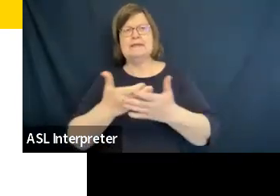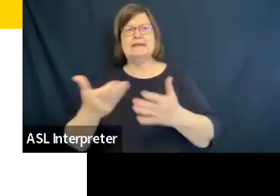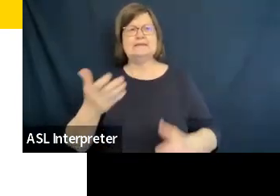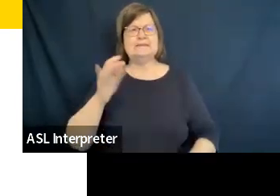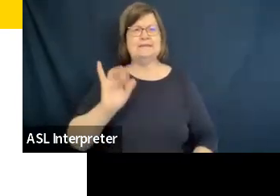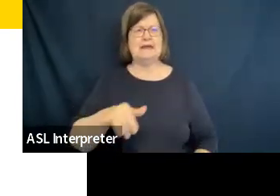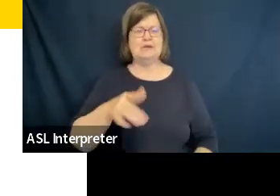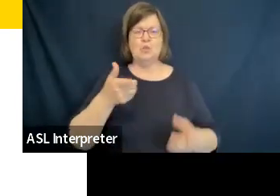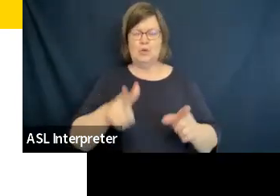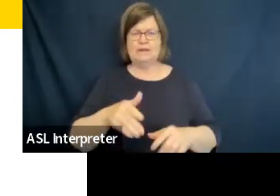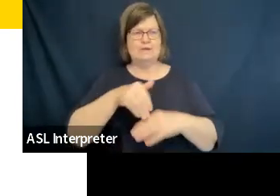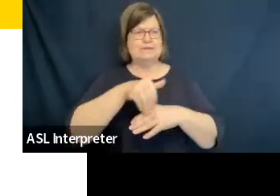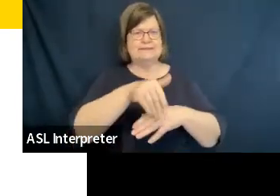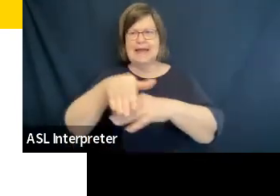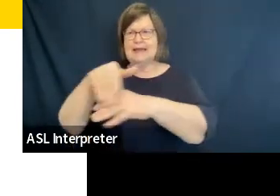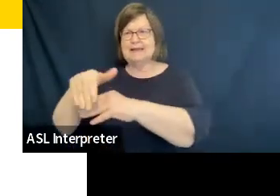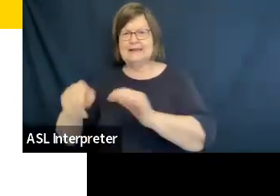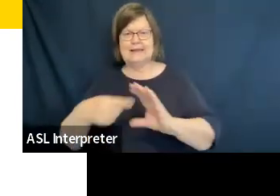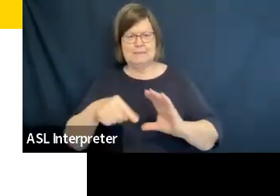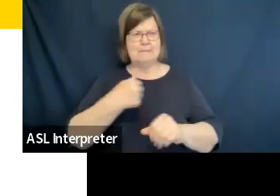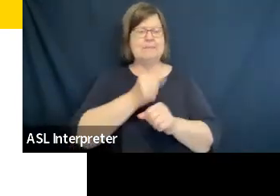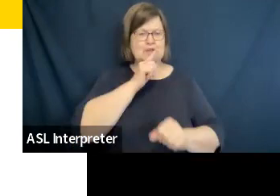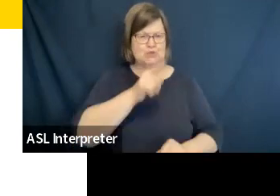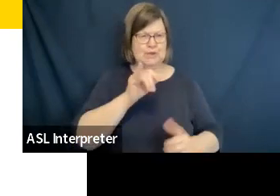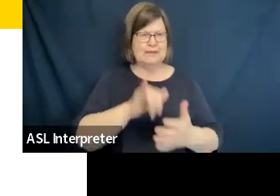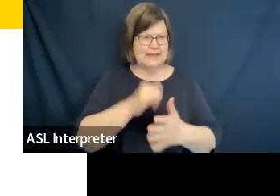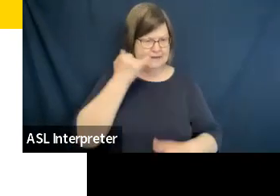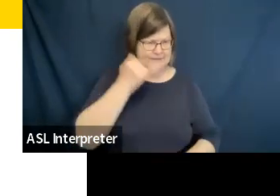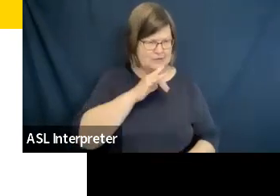when they're sending out emails, you know, making sure that if it's really image heavy